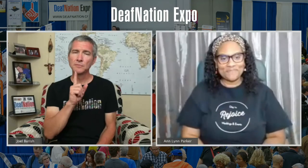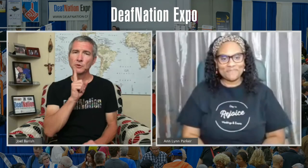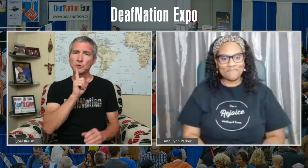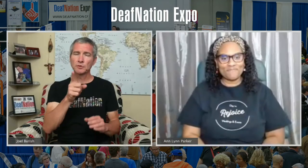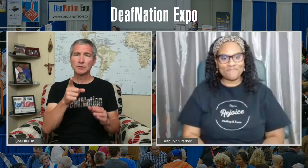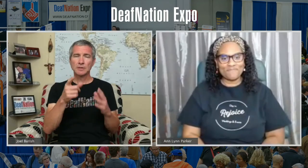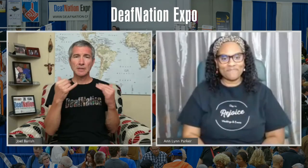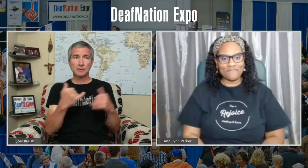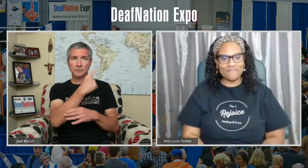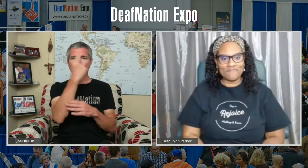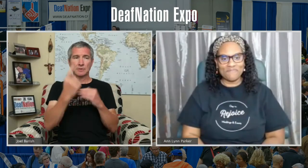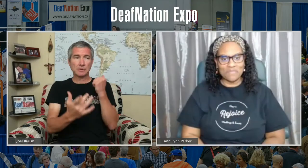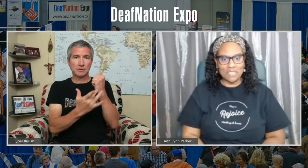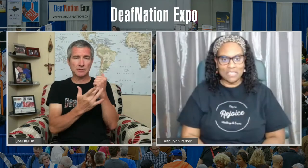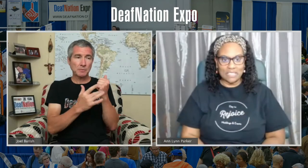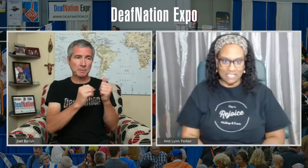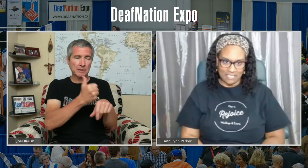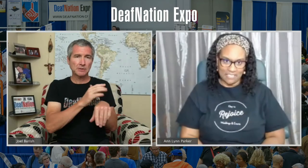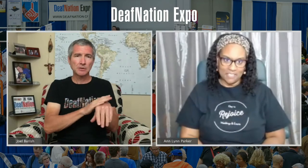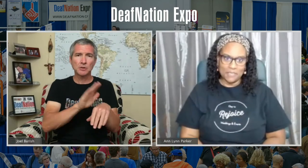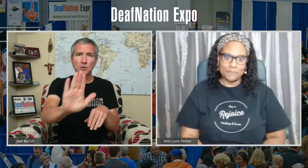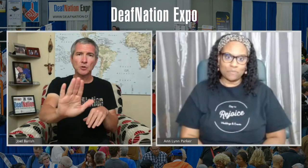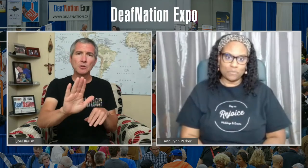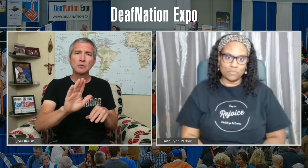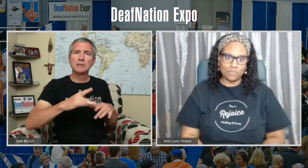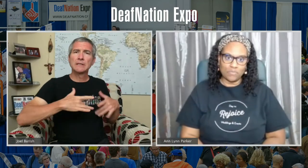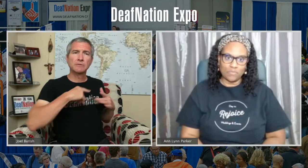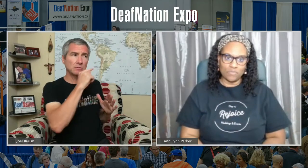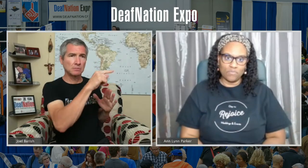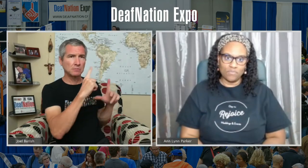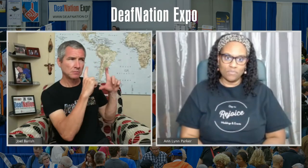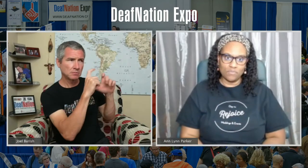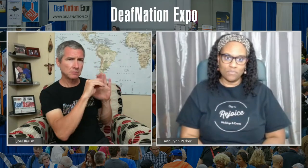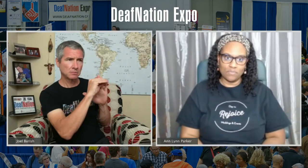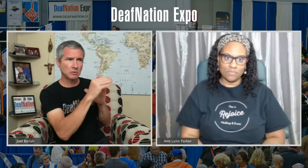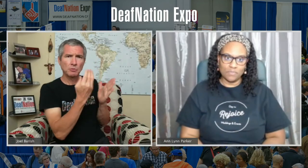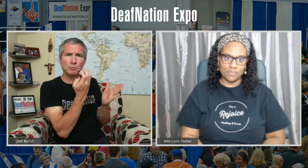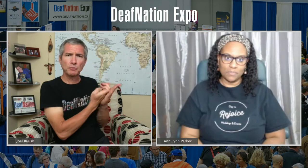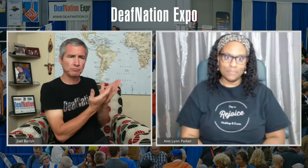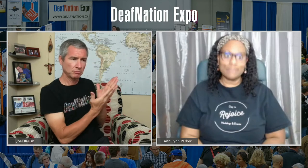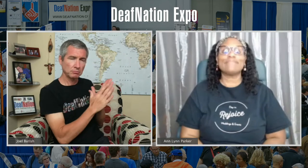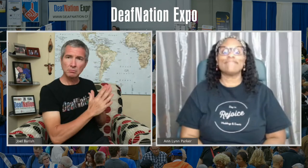I’m sure since today is technology-based, you take pictures of your events to prove your events